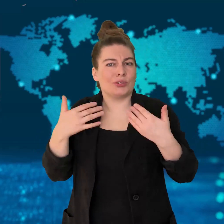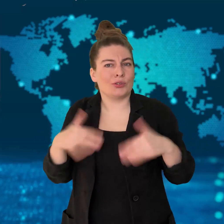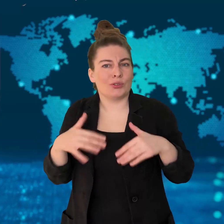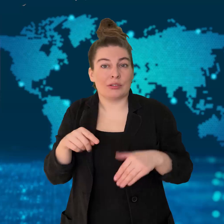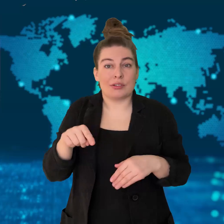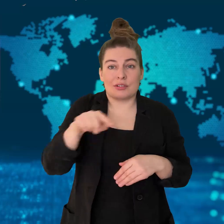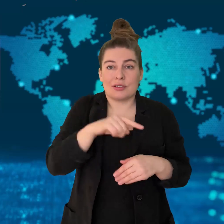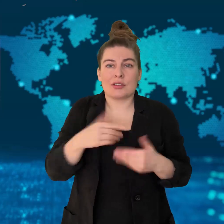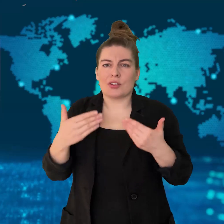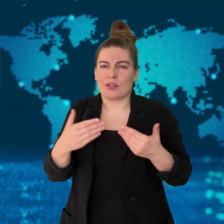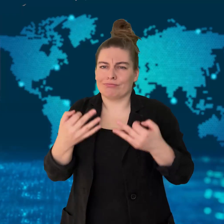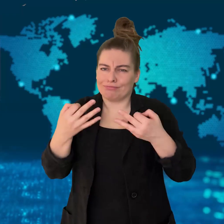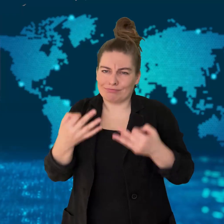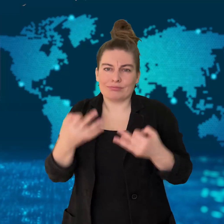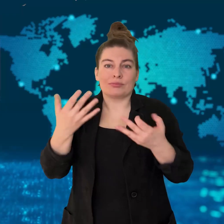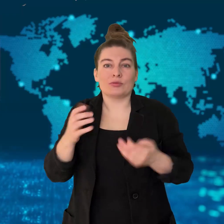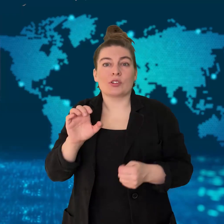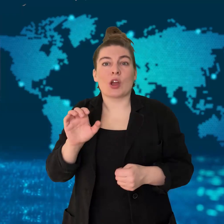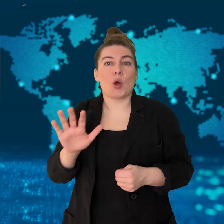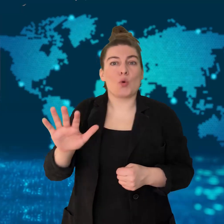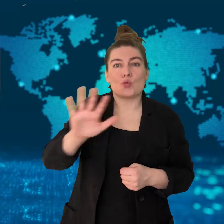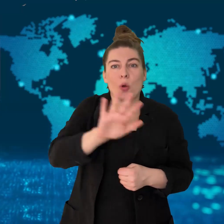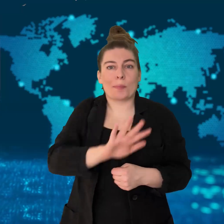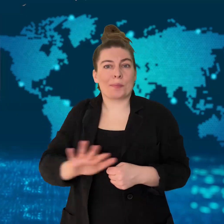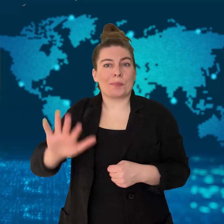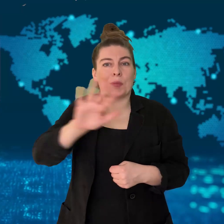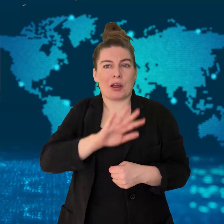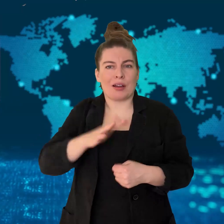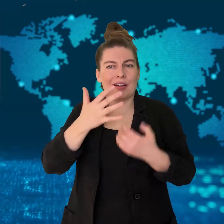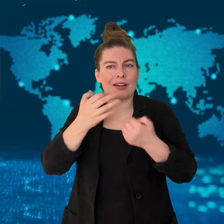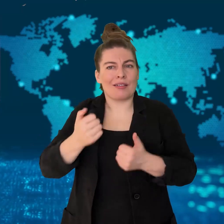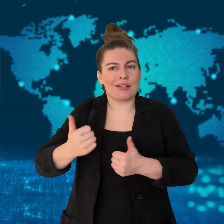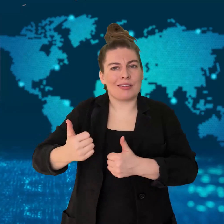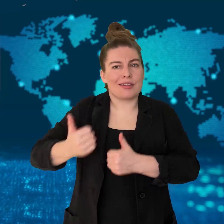and reaffirmed that European military forces could help to